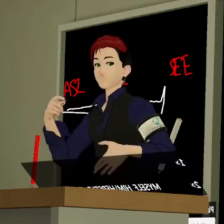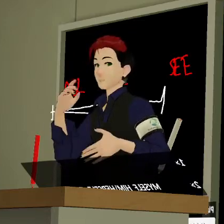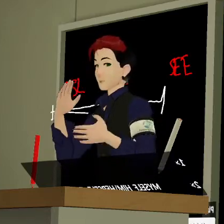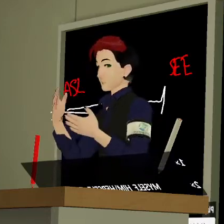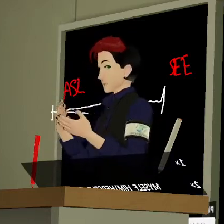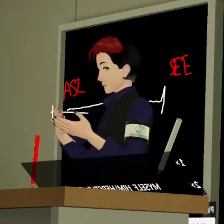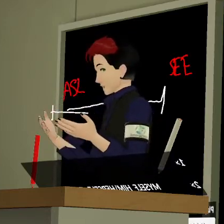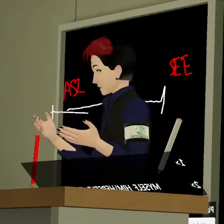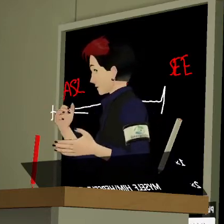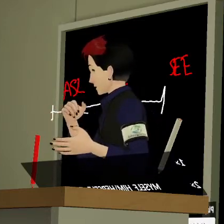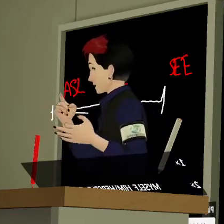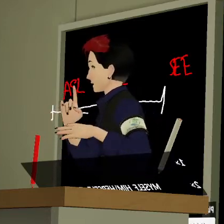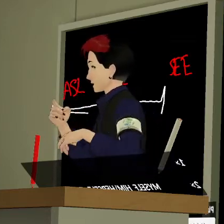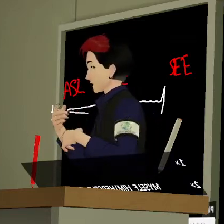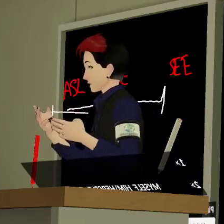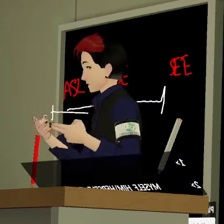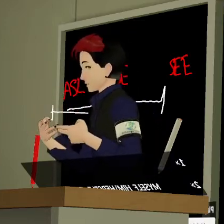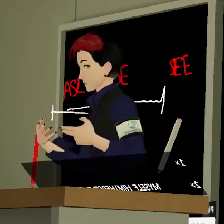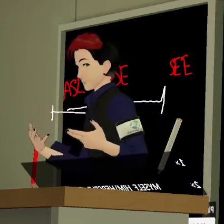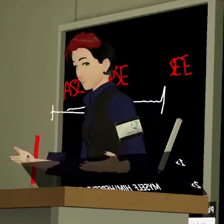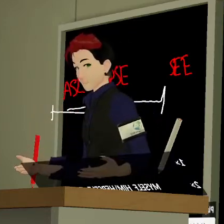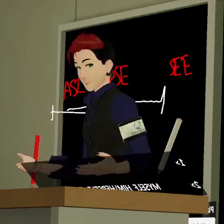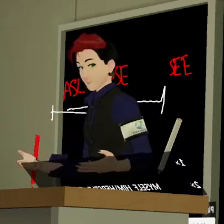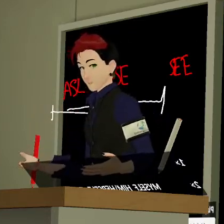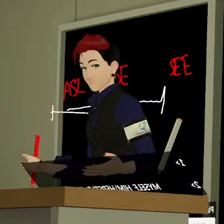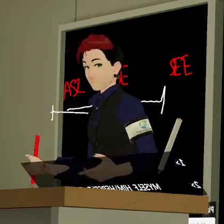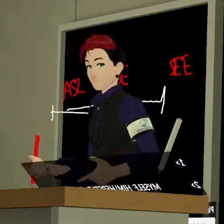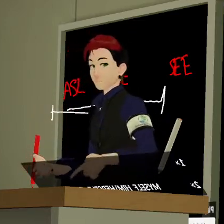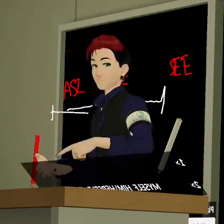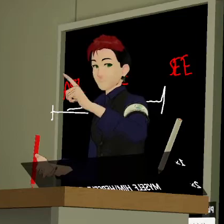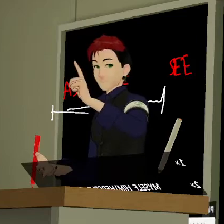if I'm talking about a thing that's not actually physically here